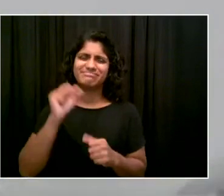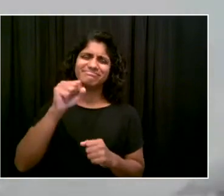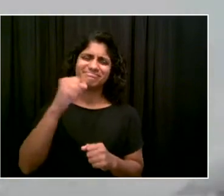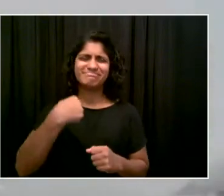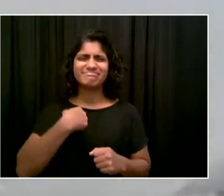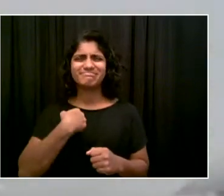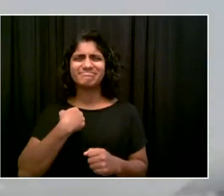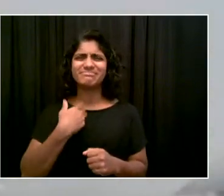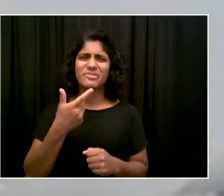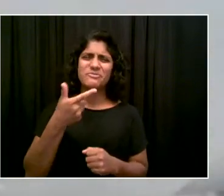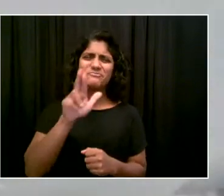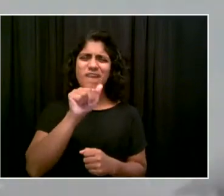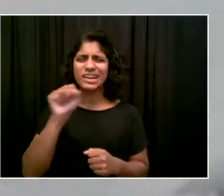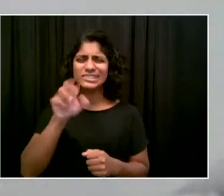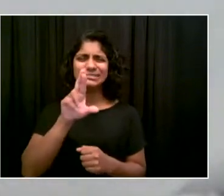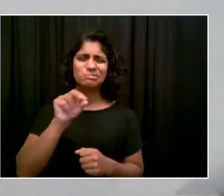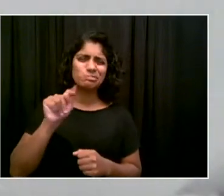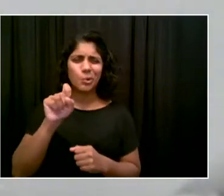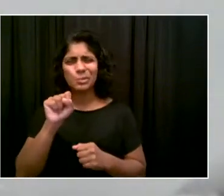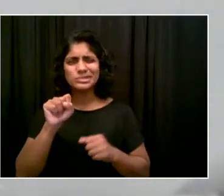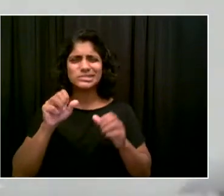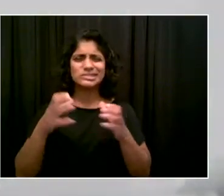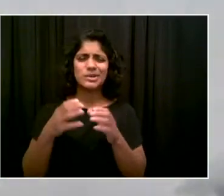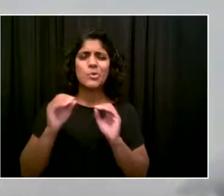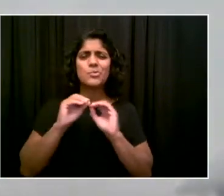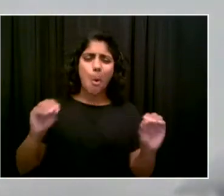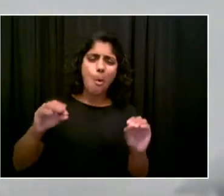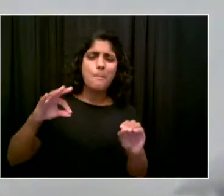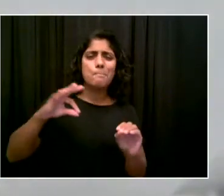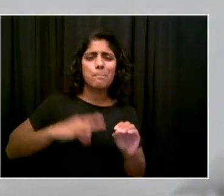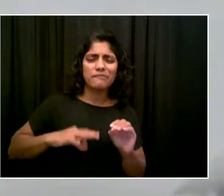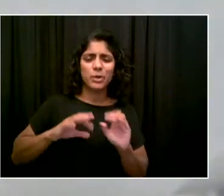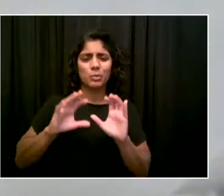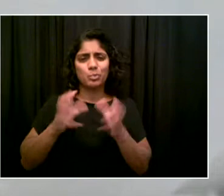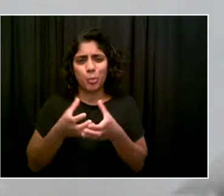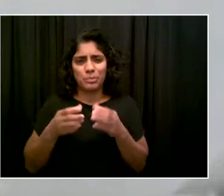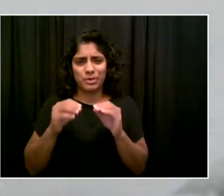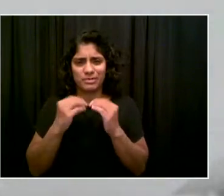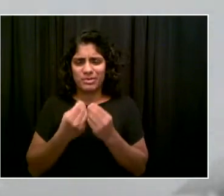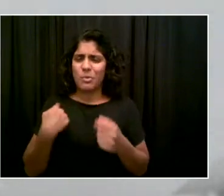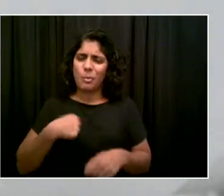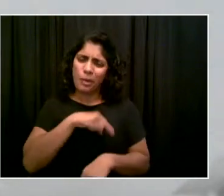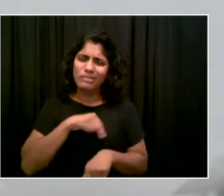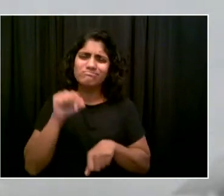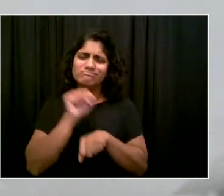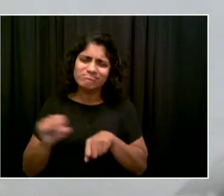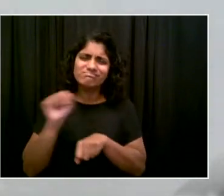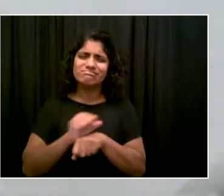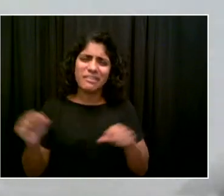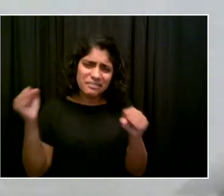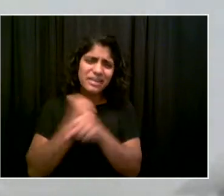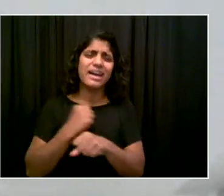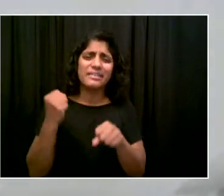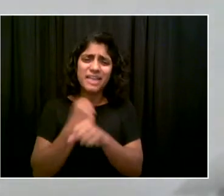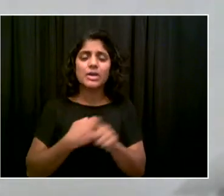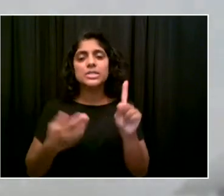RIDERS, HOLDING